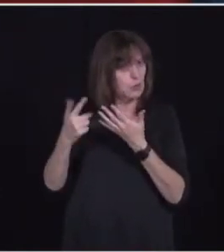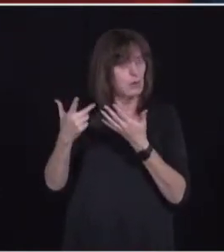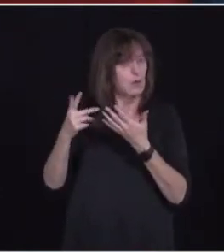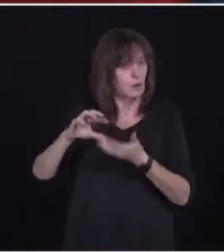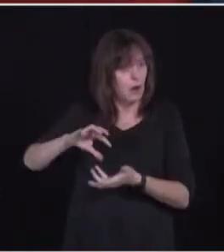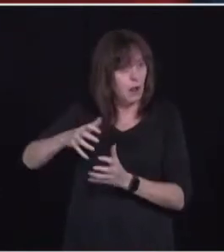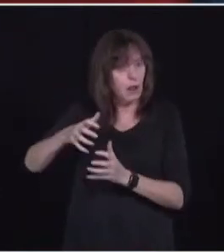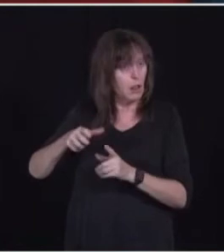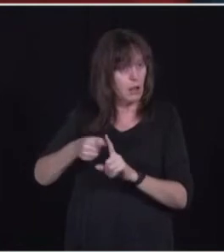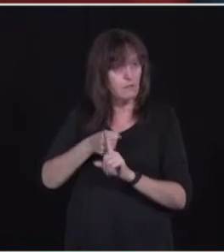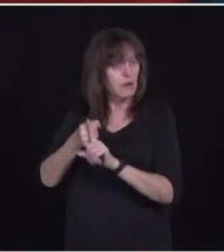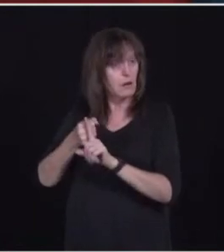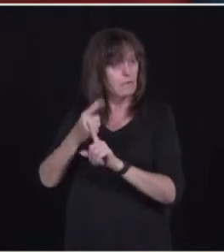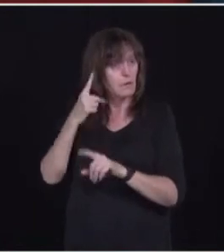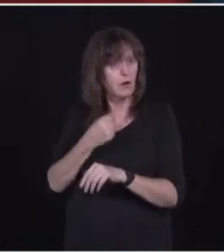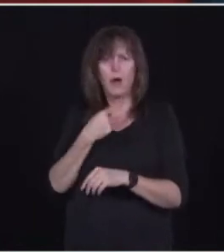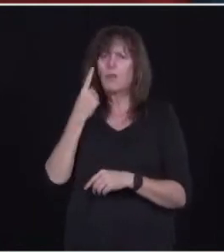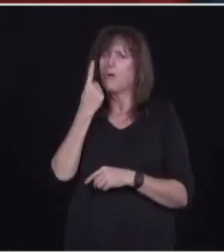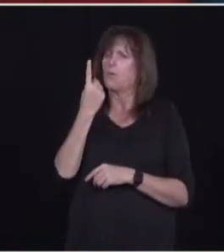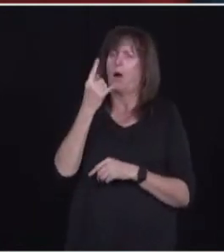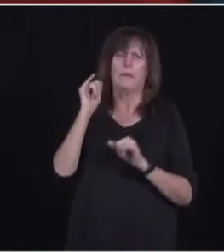stability issues here, other than temperature, because some of these vaccines